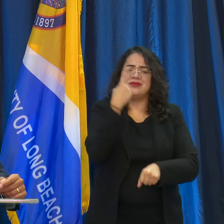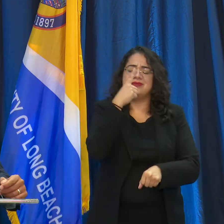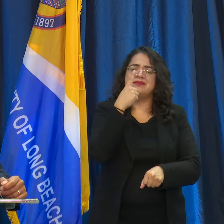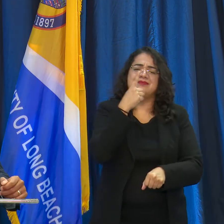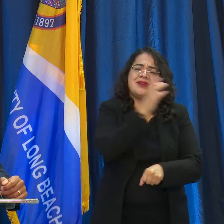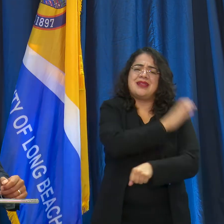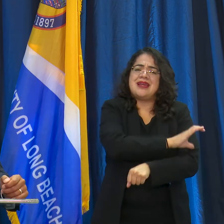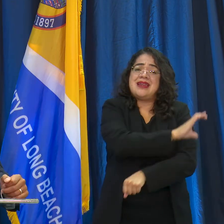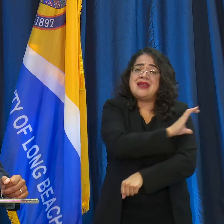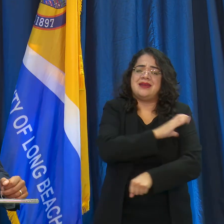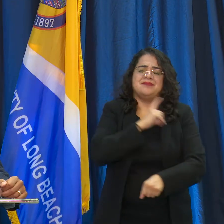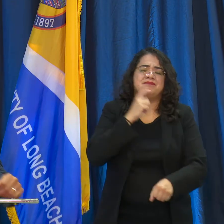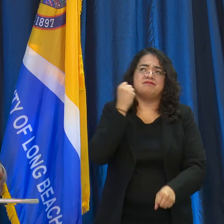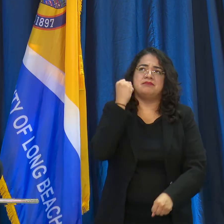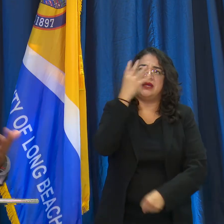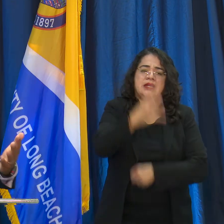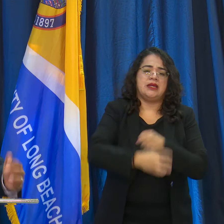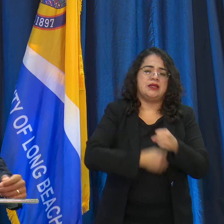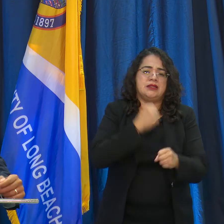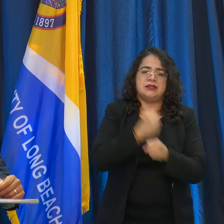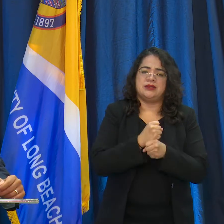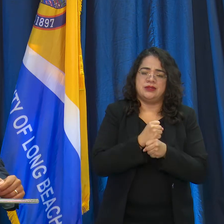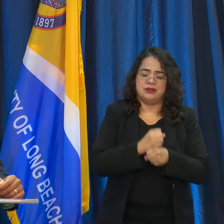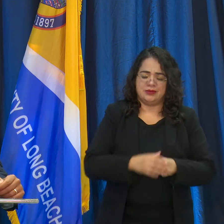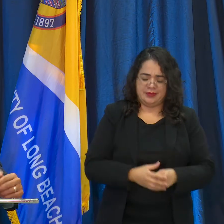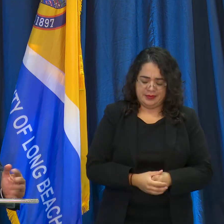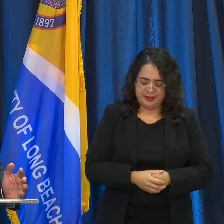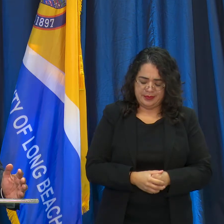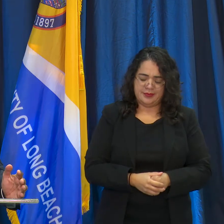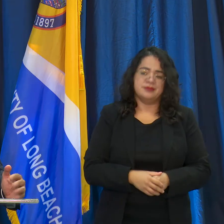it is very typical to what any other patient in the hospital that is